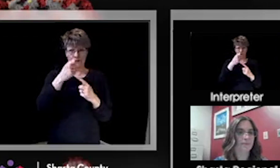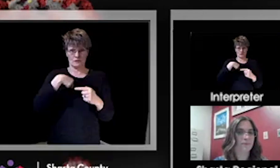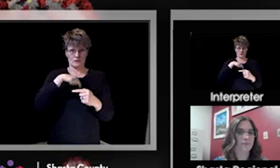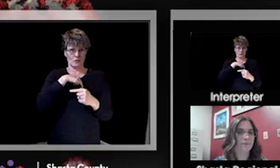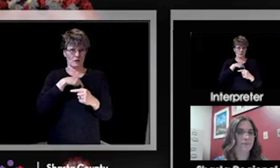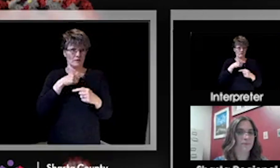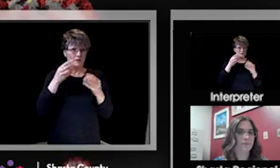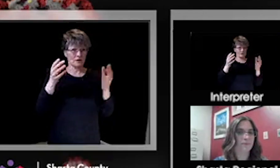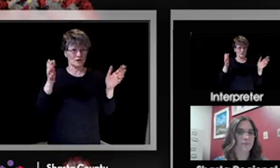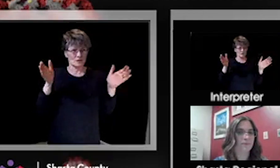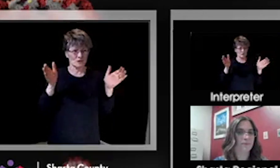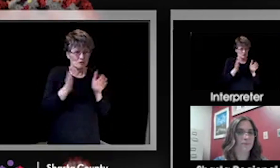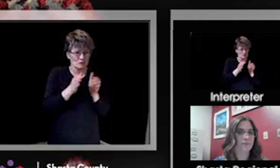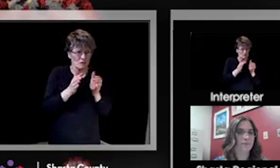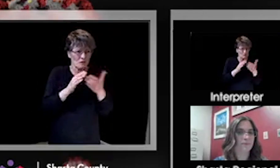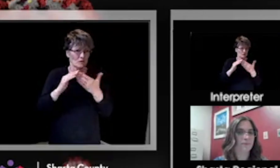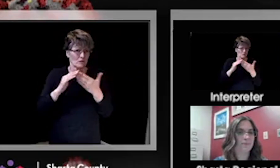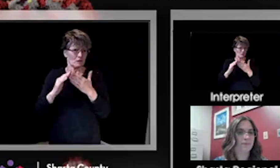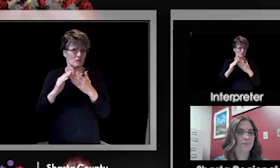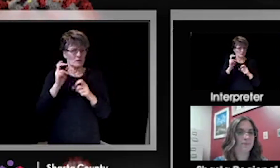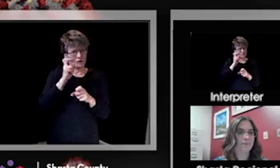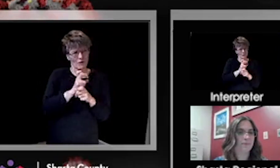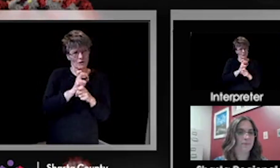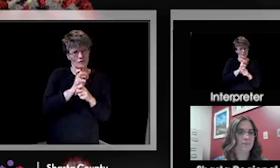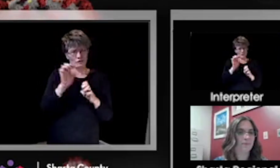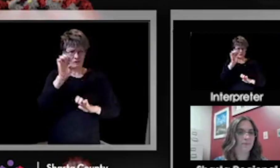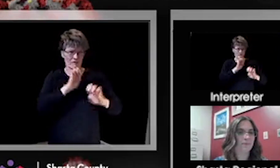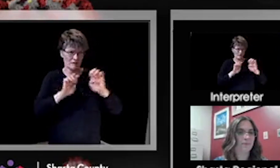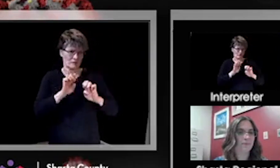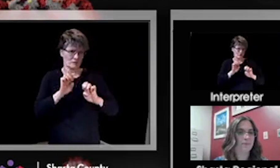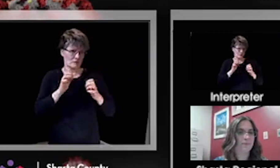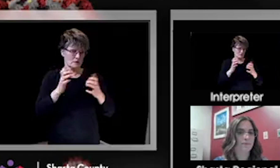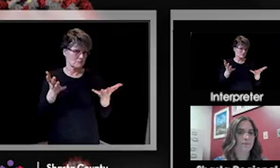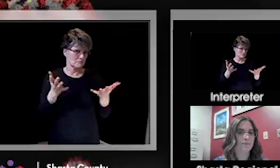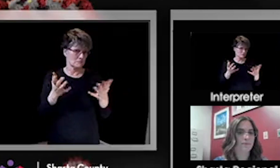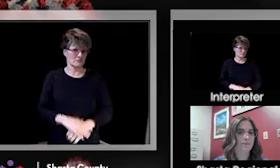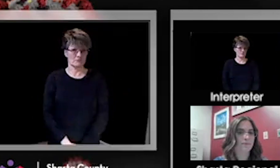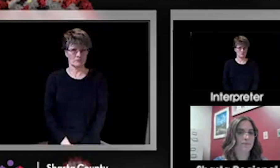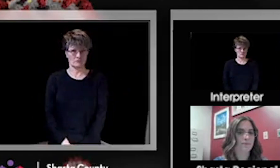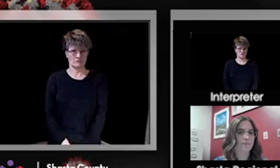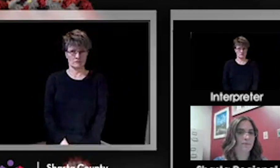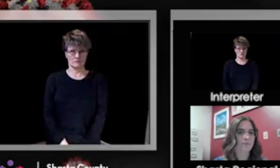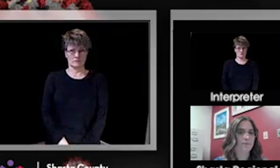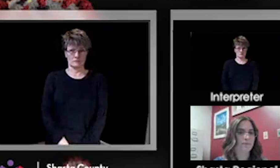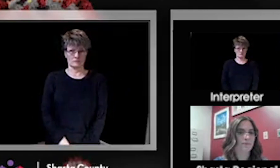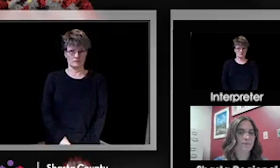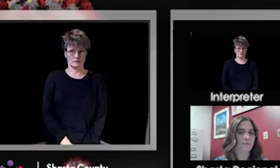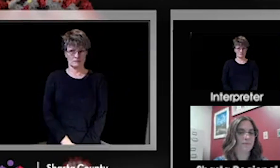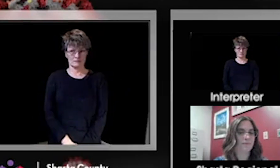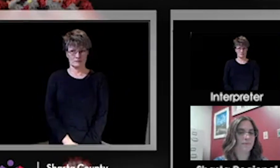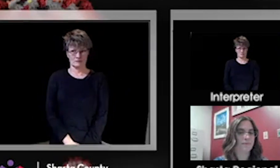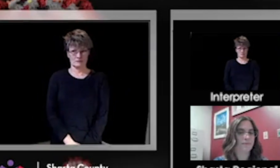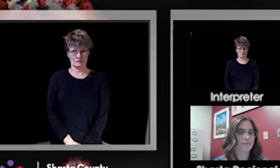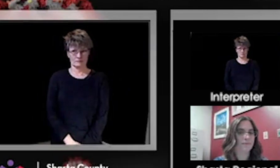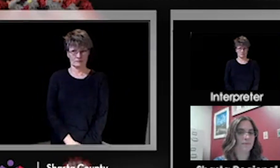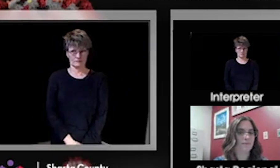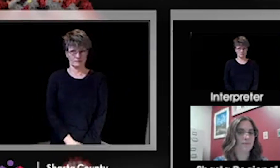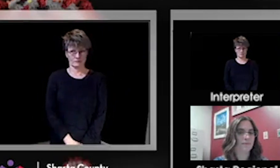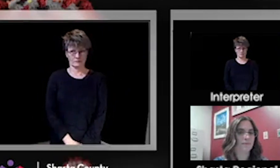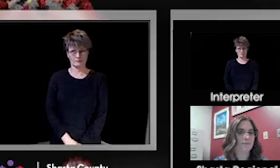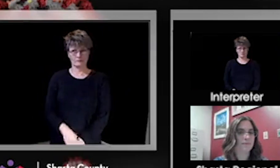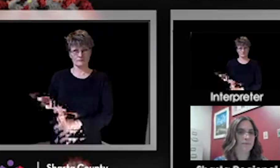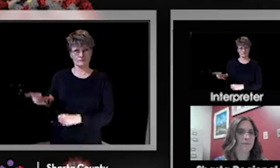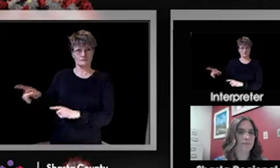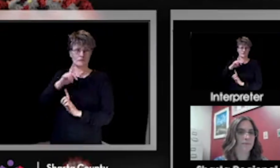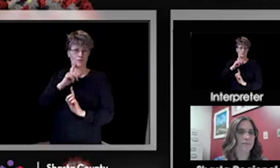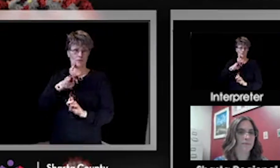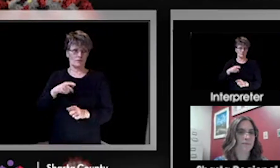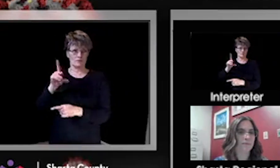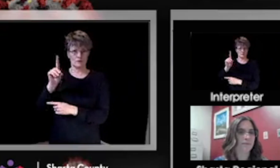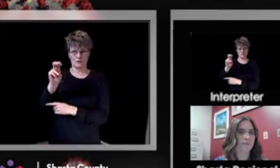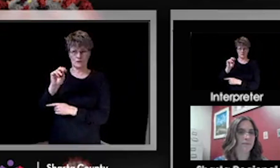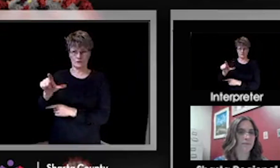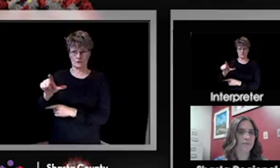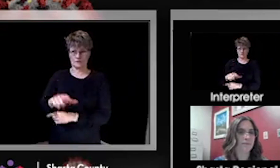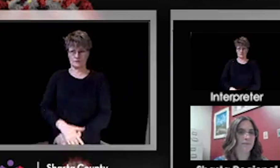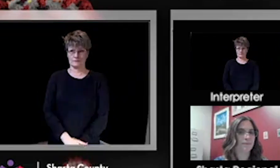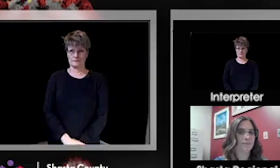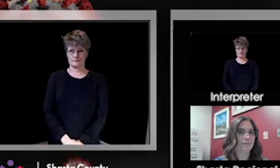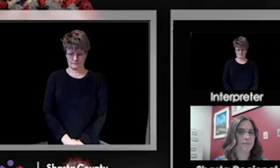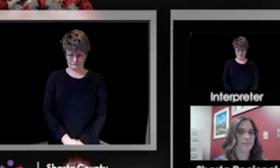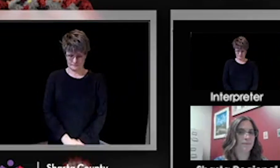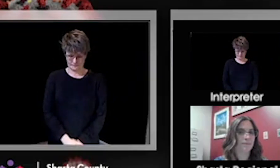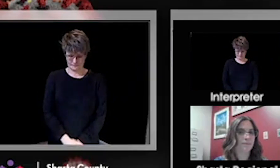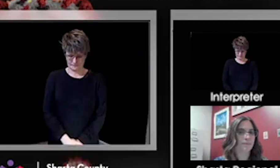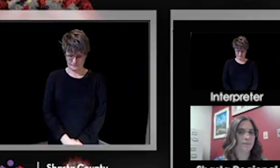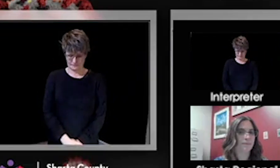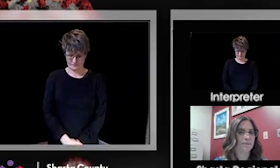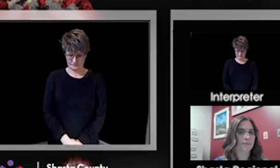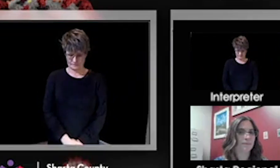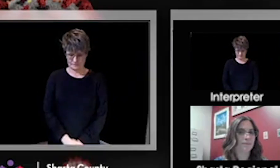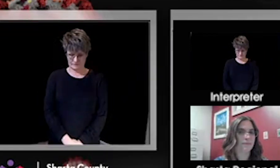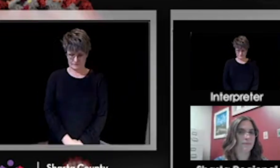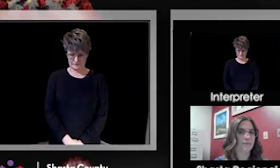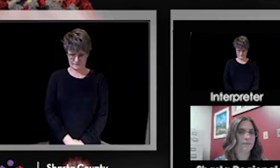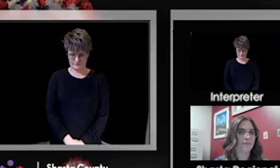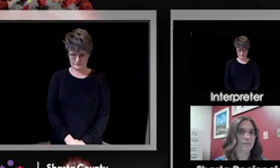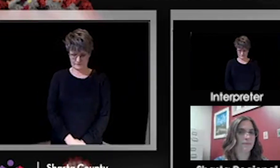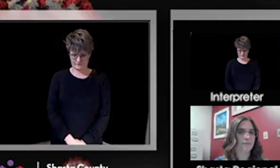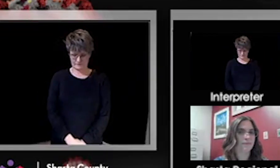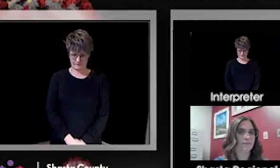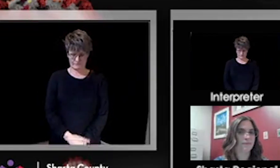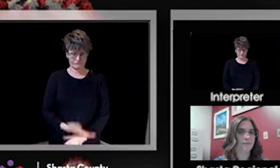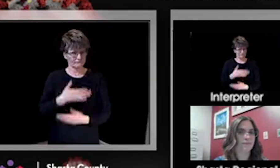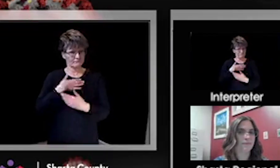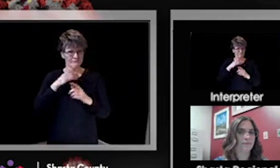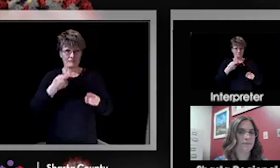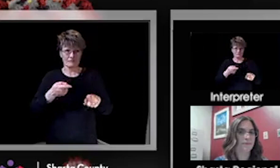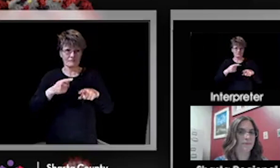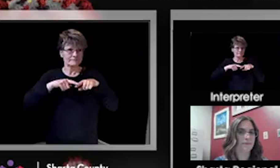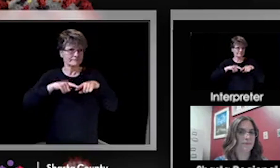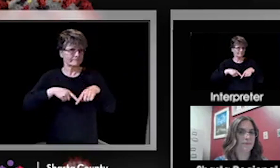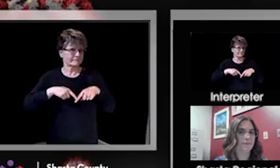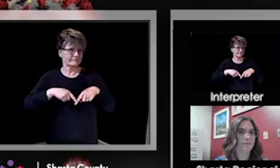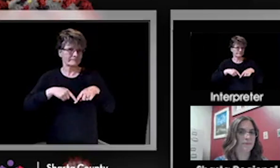This is Donnell. It kind of depends. It depends on where we go from here. If we maintain what